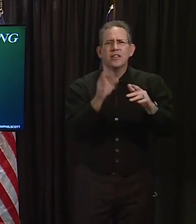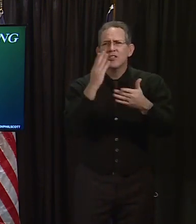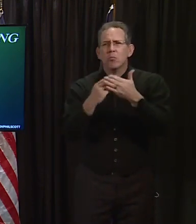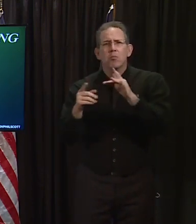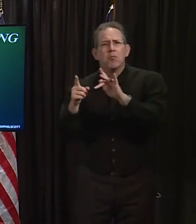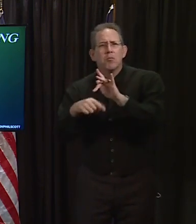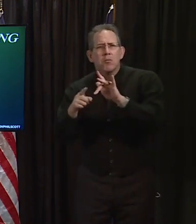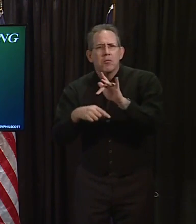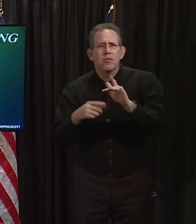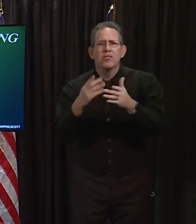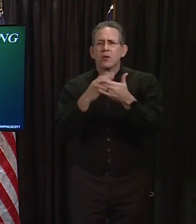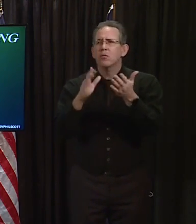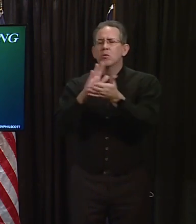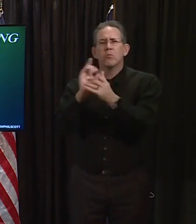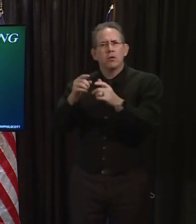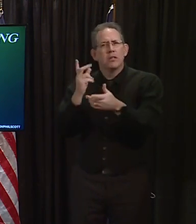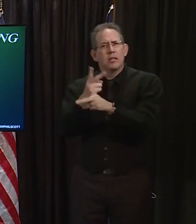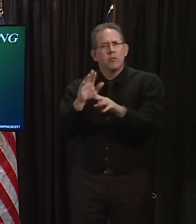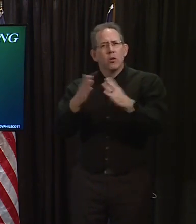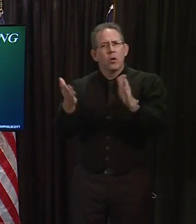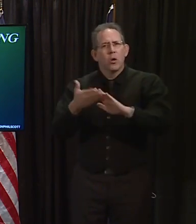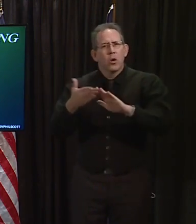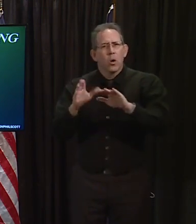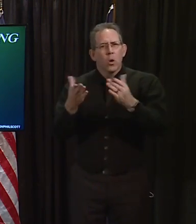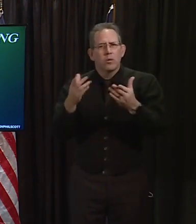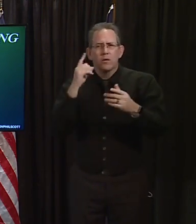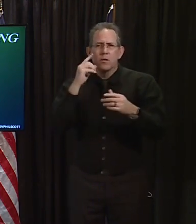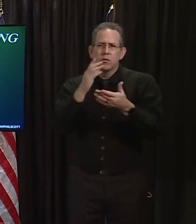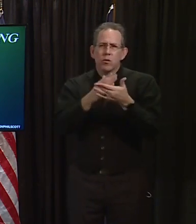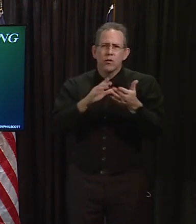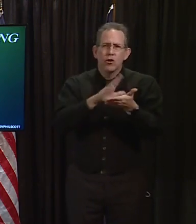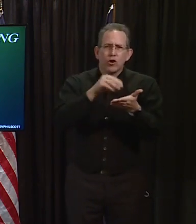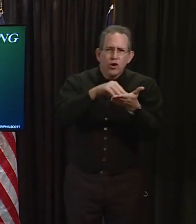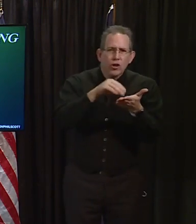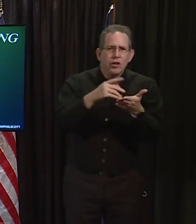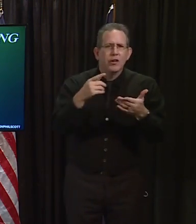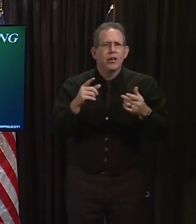be in session for students. A session day for a school is defined when the